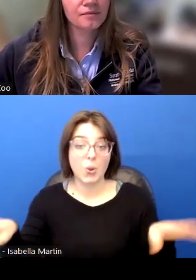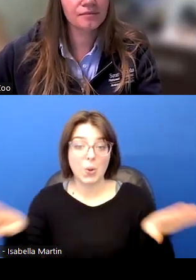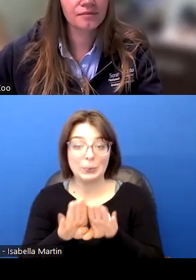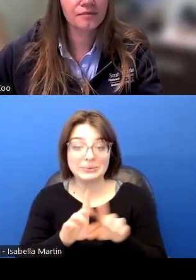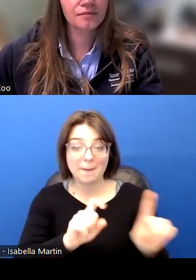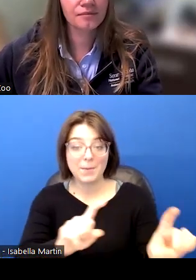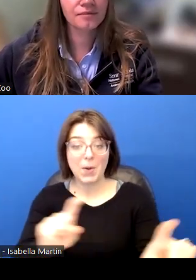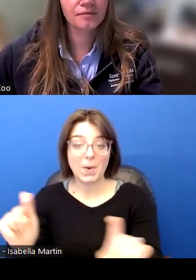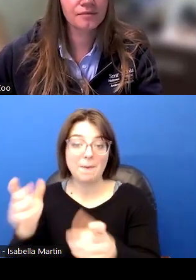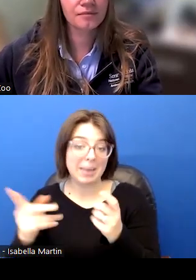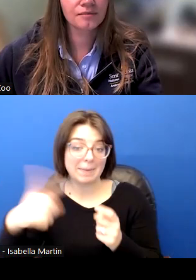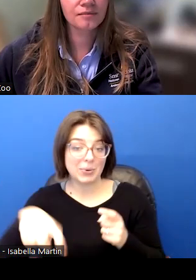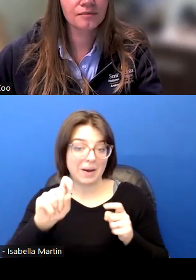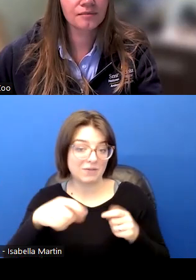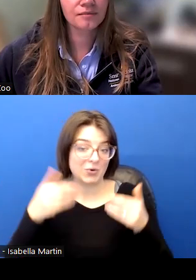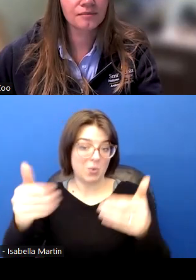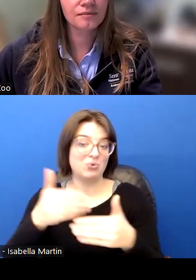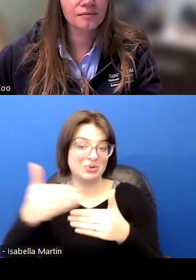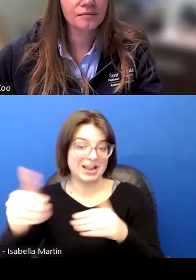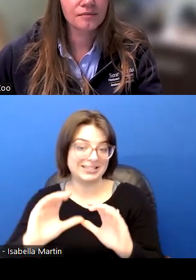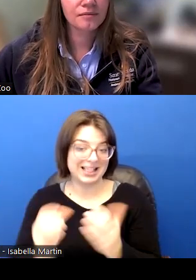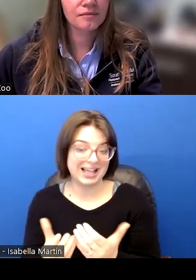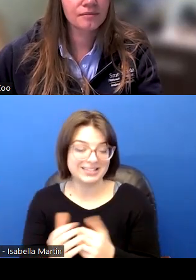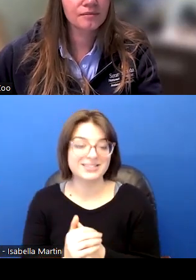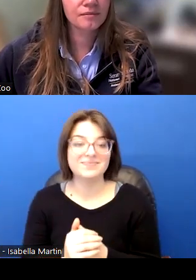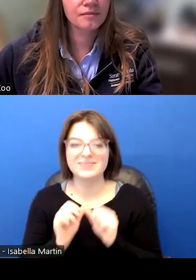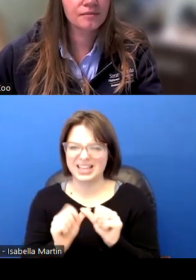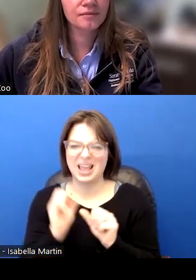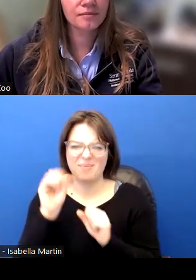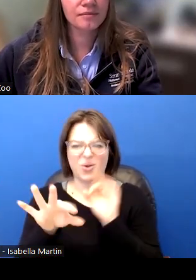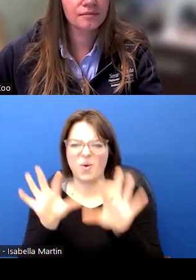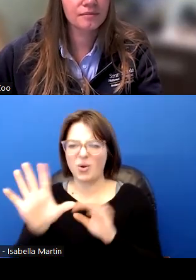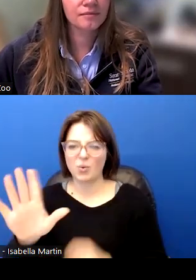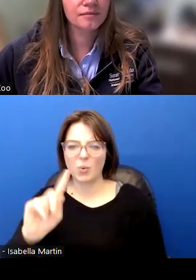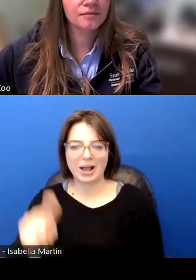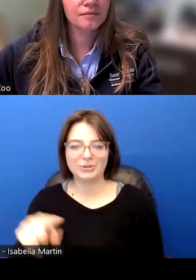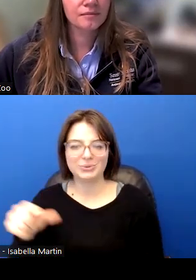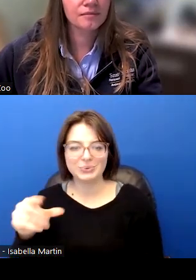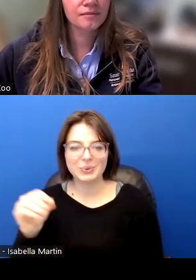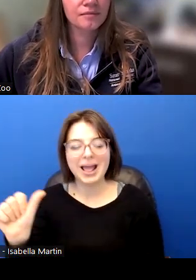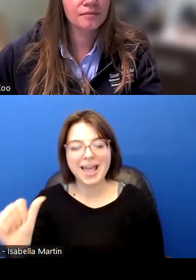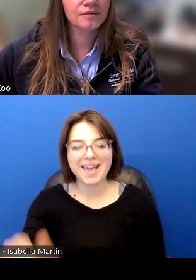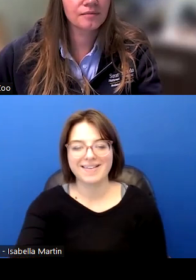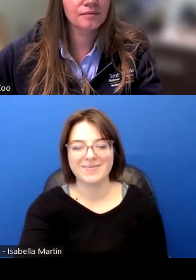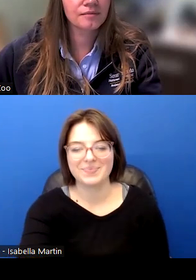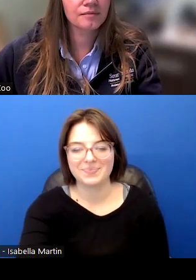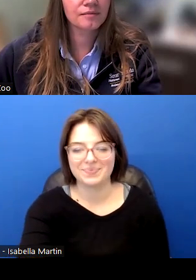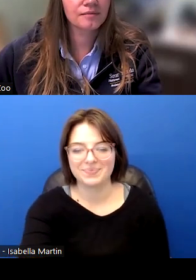on to their next class um, but continue to throw your questions in the Q&A and let's get going.